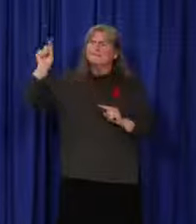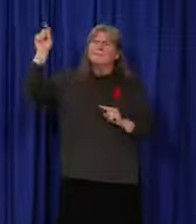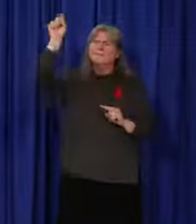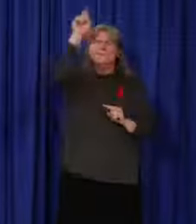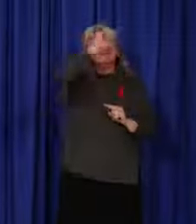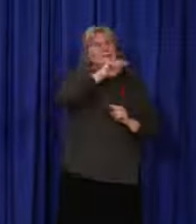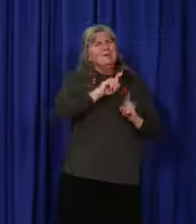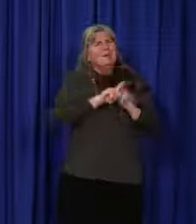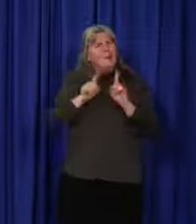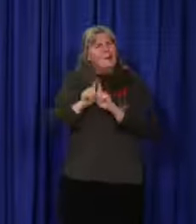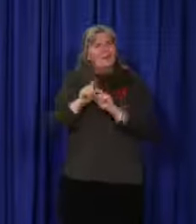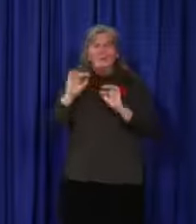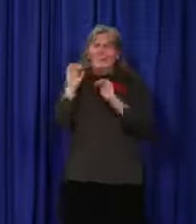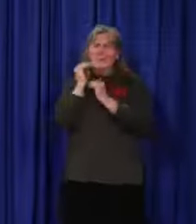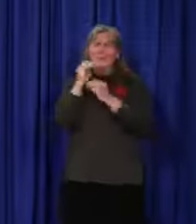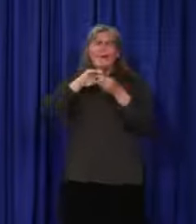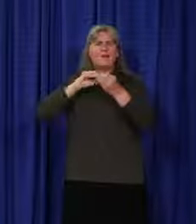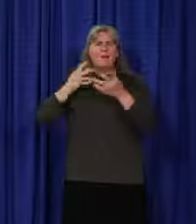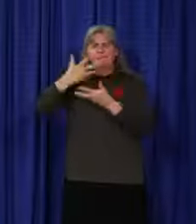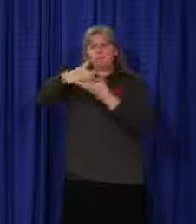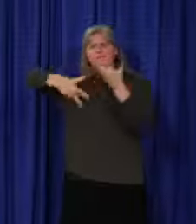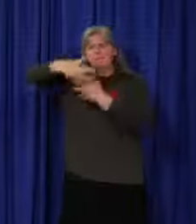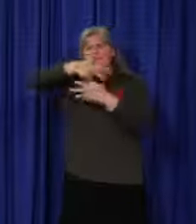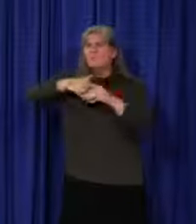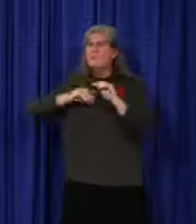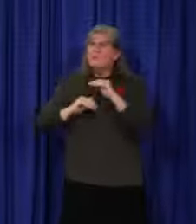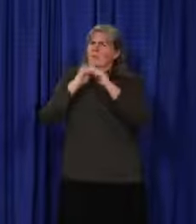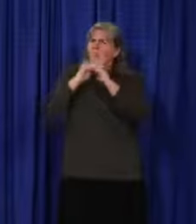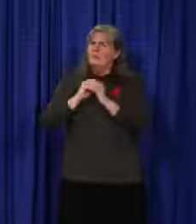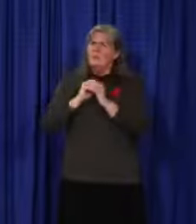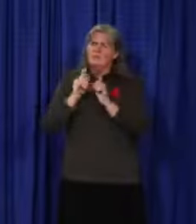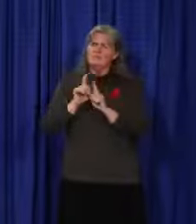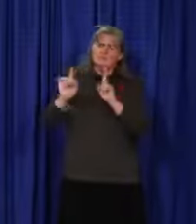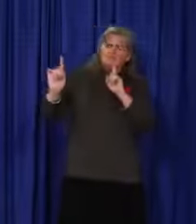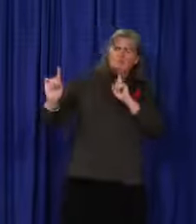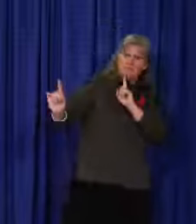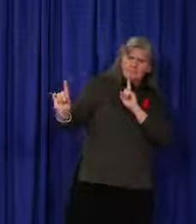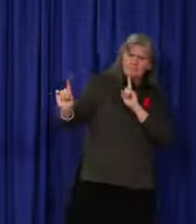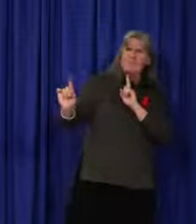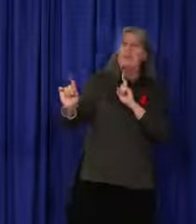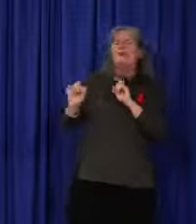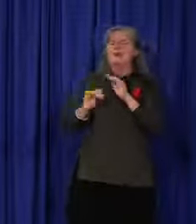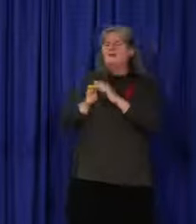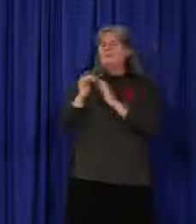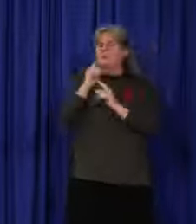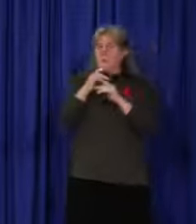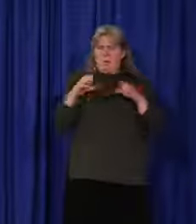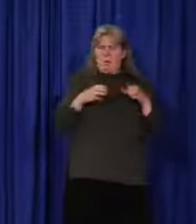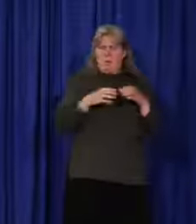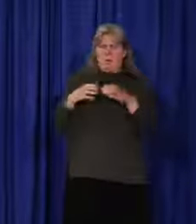If you do become ill or if you need to self-isolate, and mental wellness supports are available,